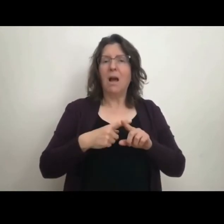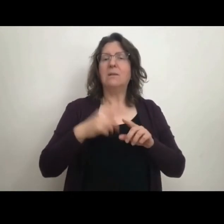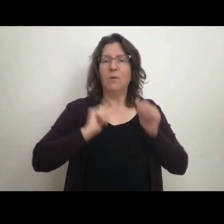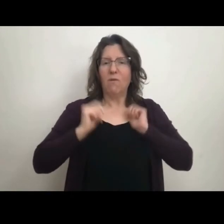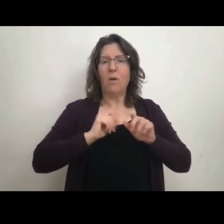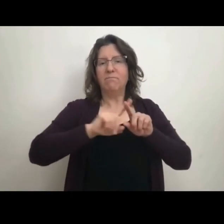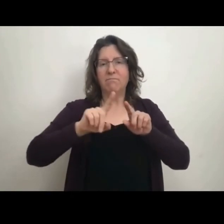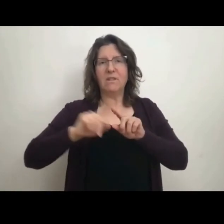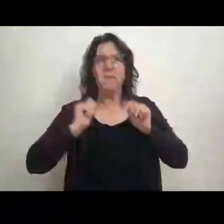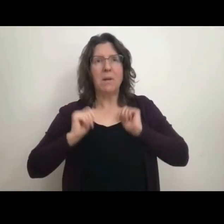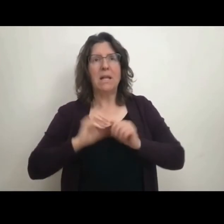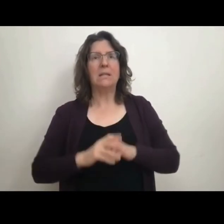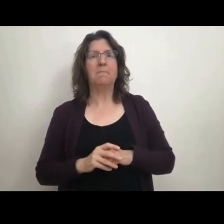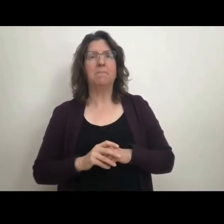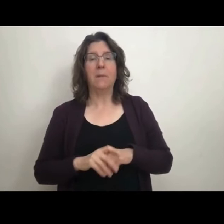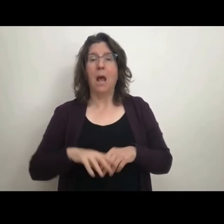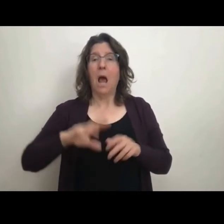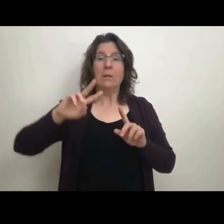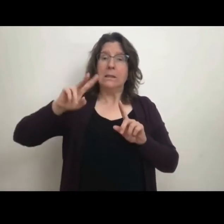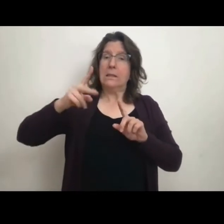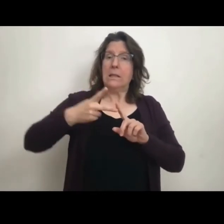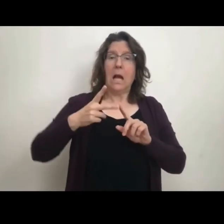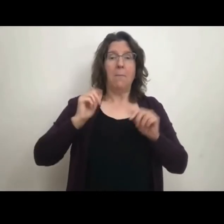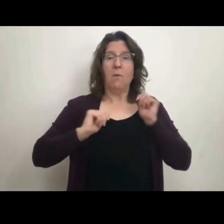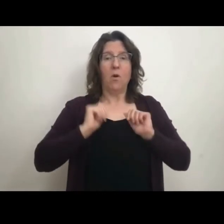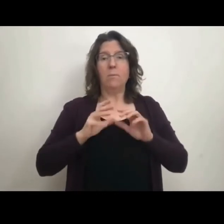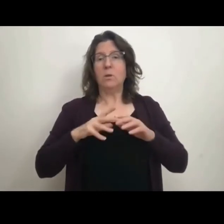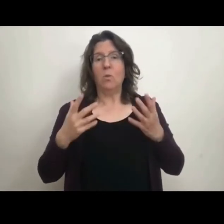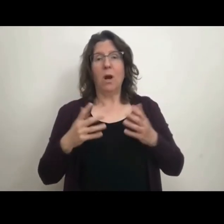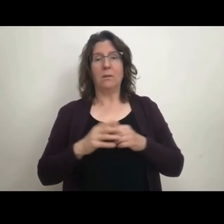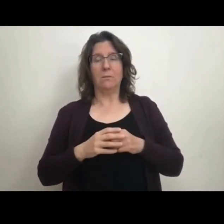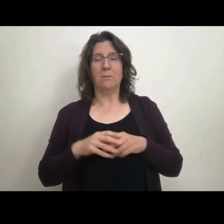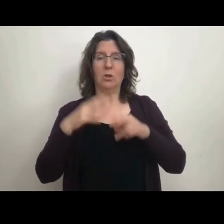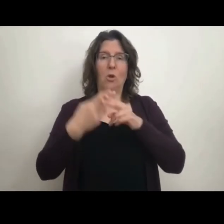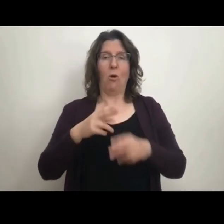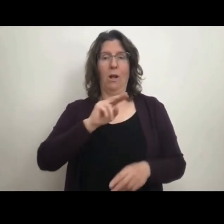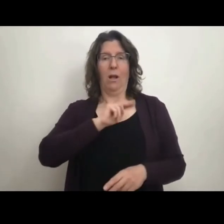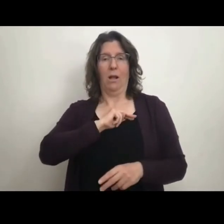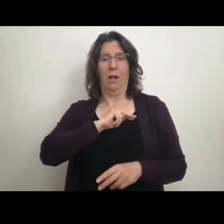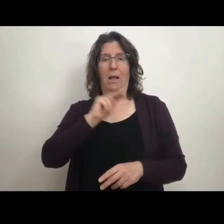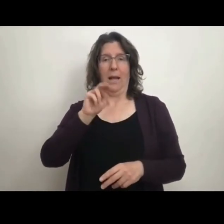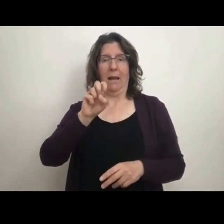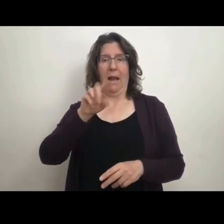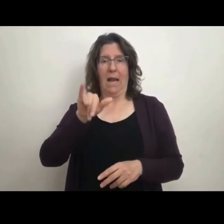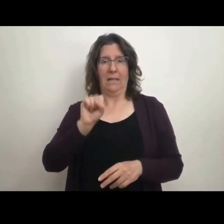as well as other plays. Our second performance was called "Nay's Story."